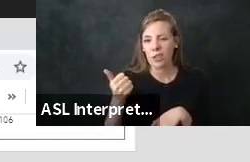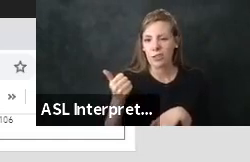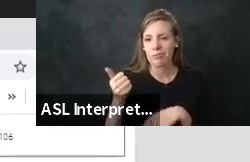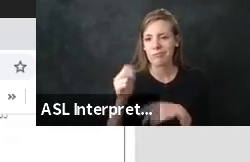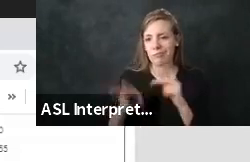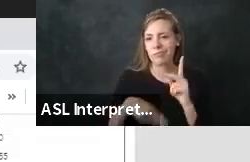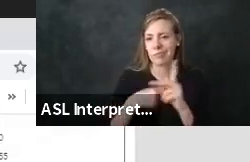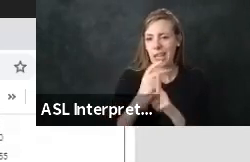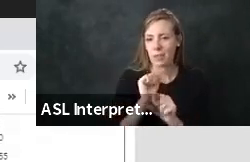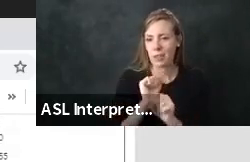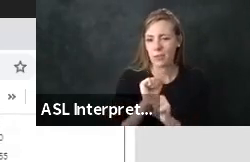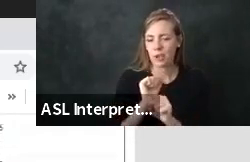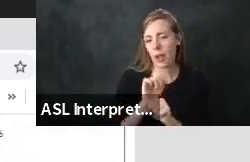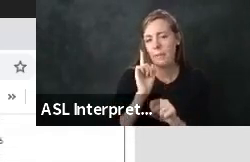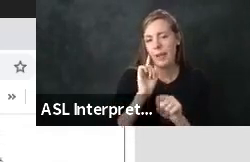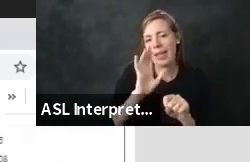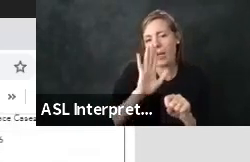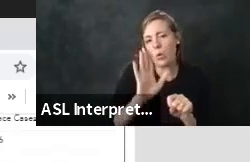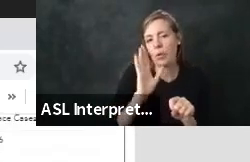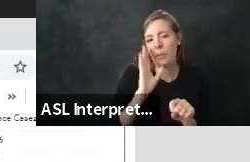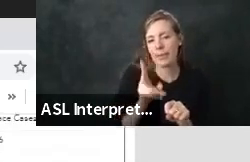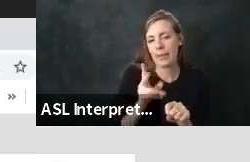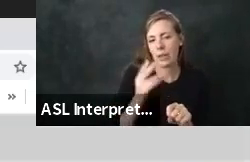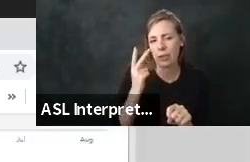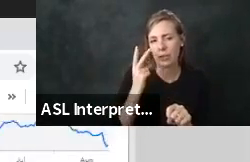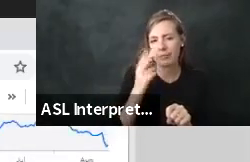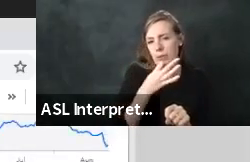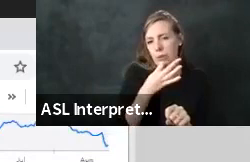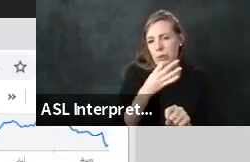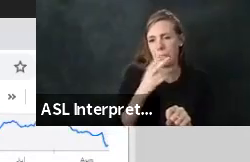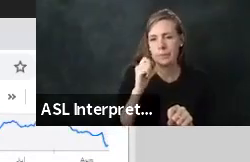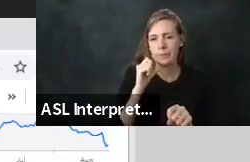But it'll I think it will be a useful visual for kind of showing the trends